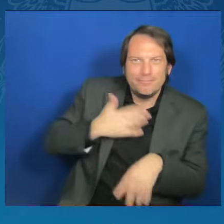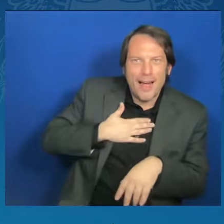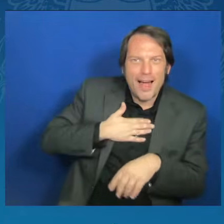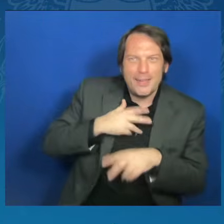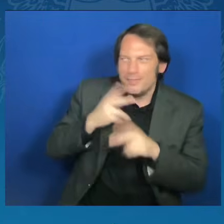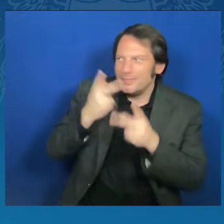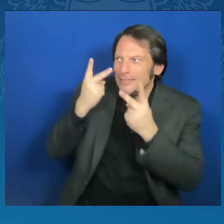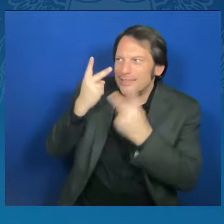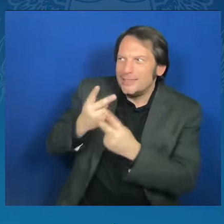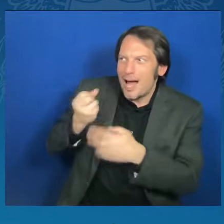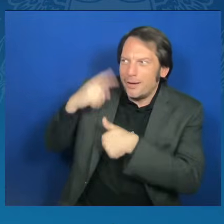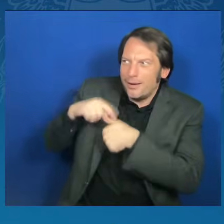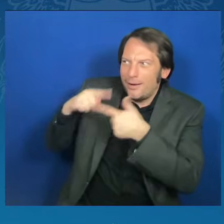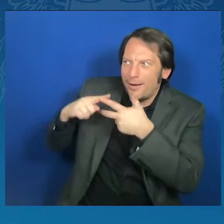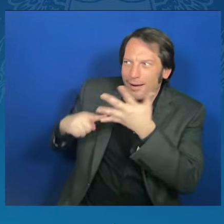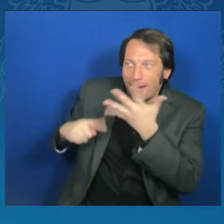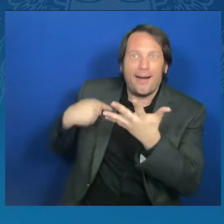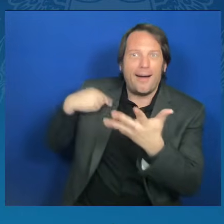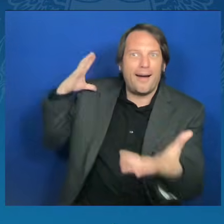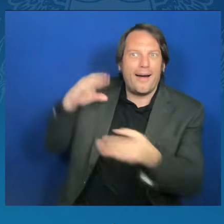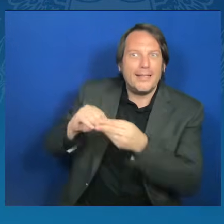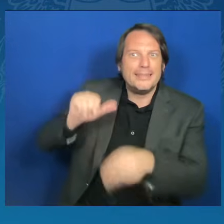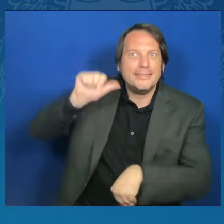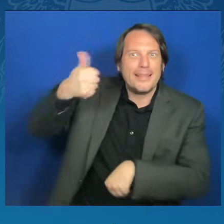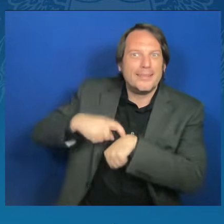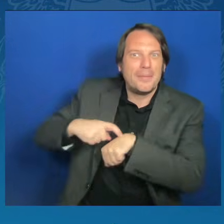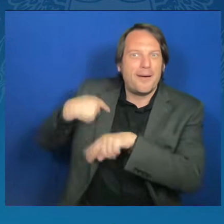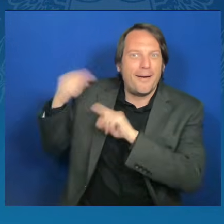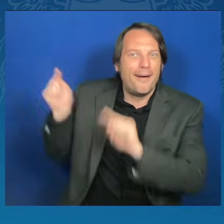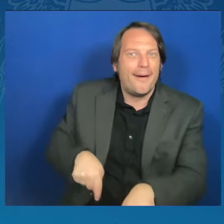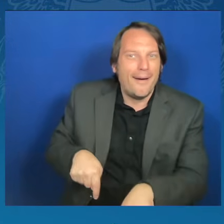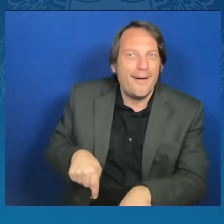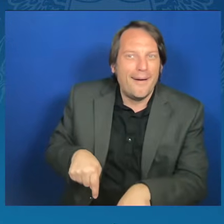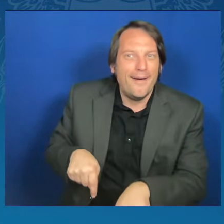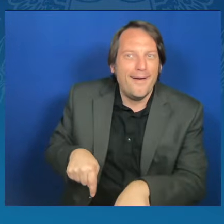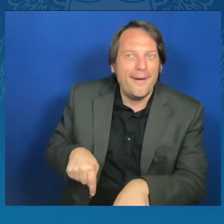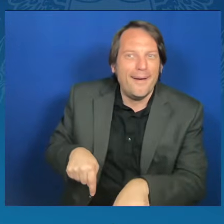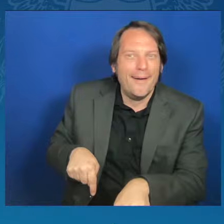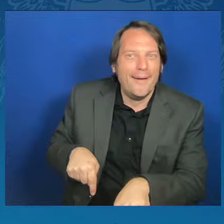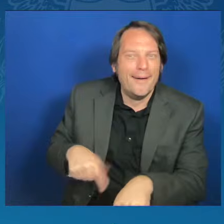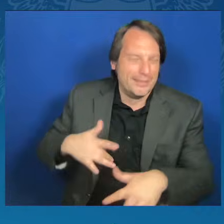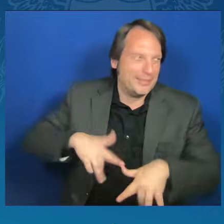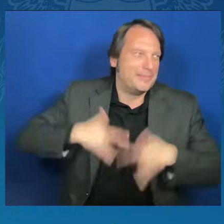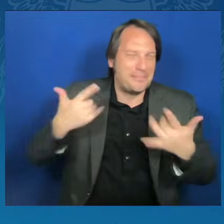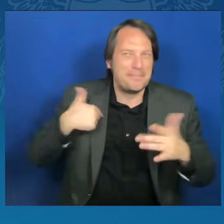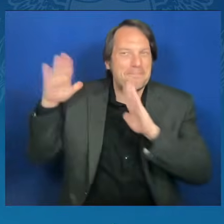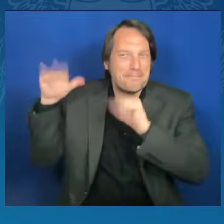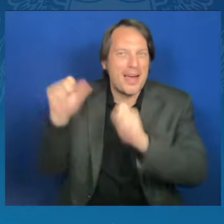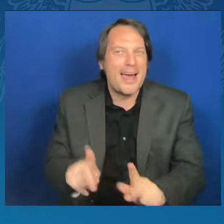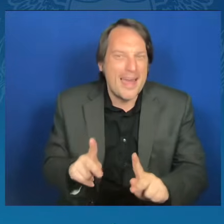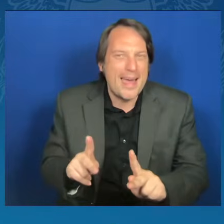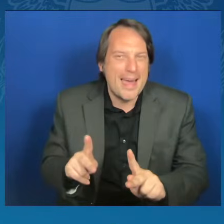And -- and I’m really happy to be back. And I want to thank the Deputy Secretary, because we have done a lot of work together.